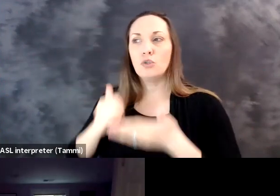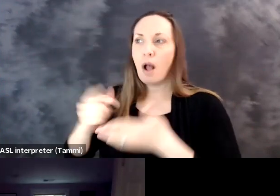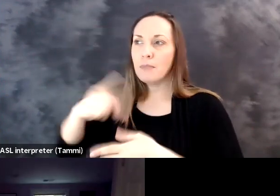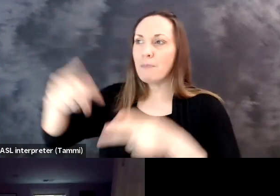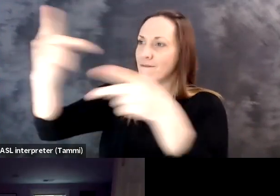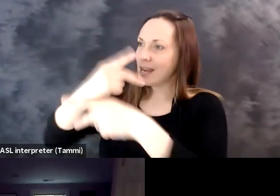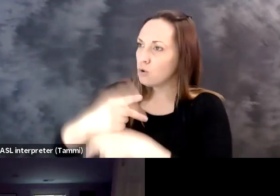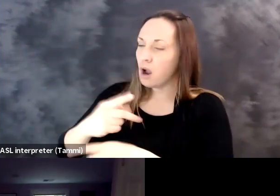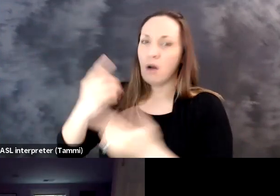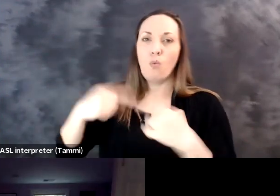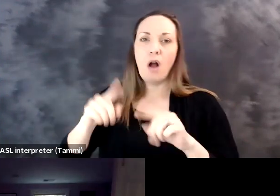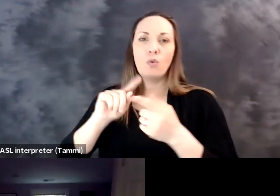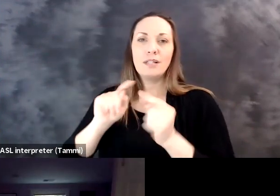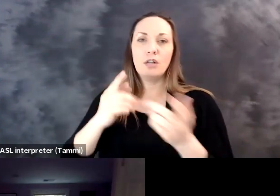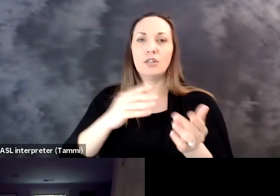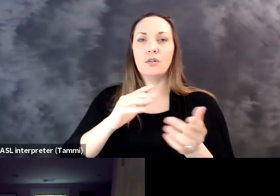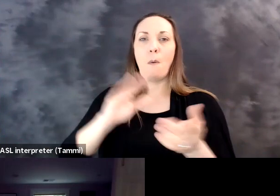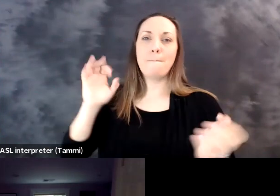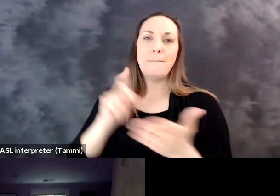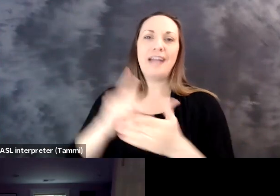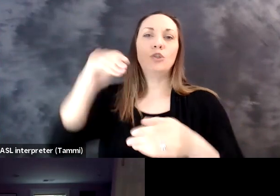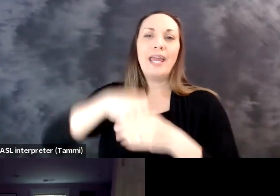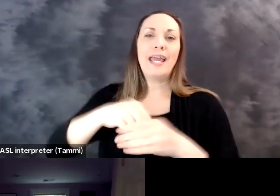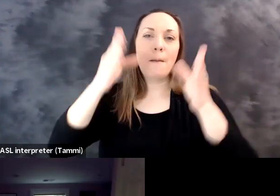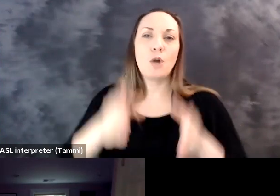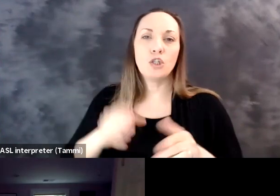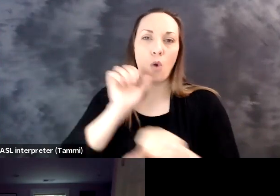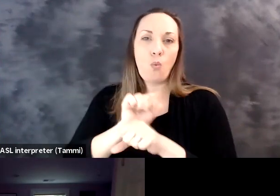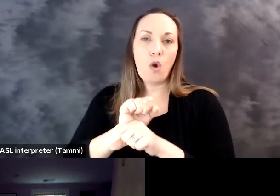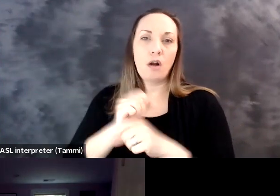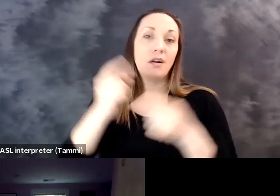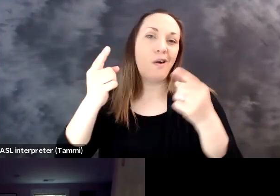helping federal contractors navigate the many challenges as we transition back to